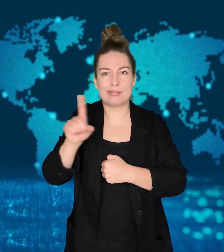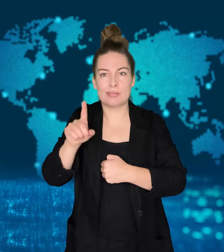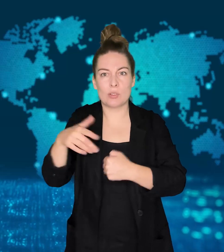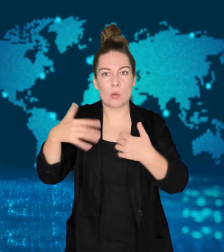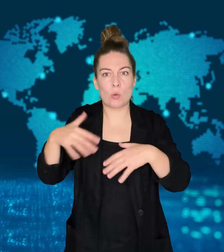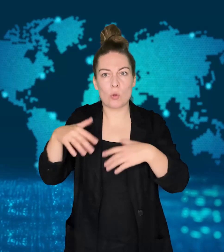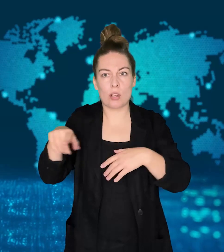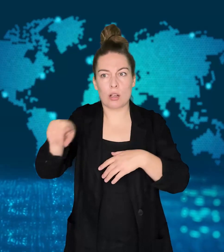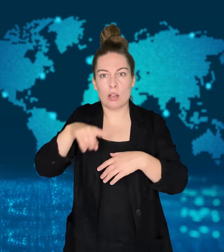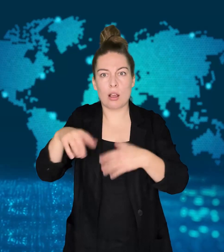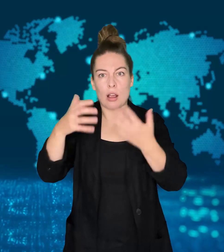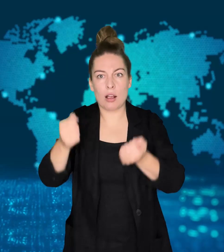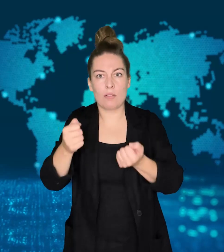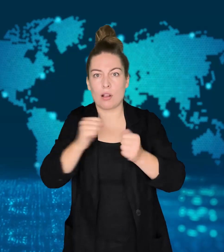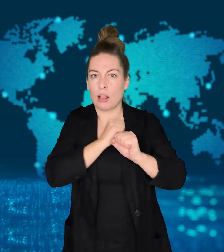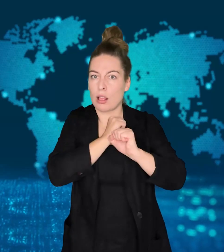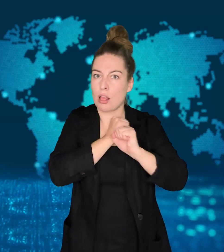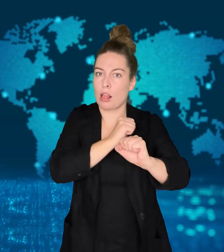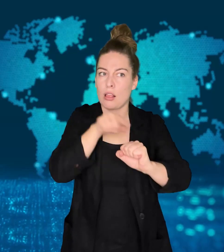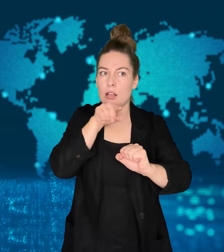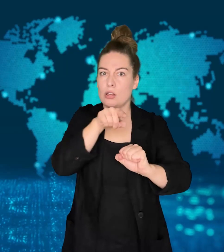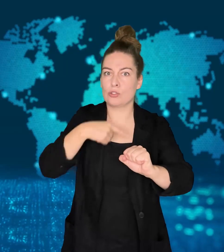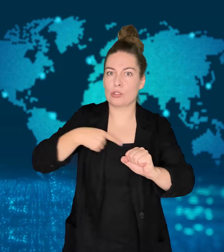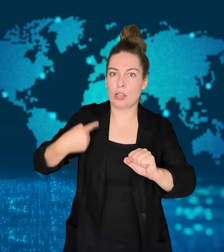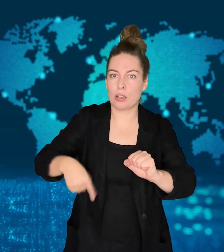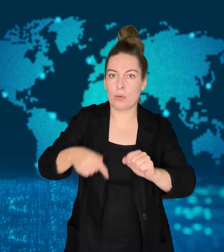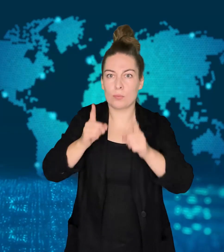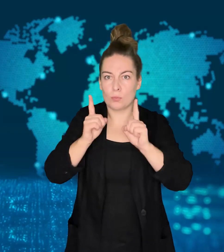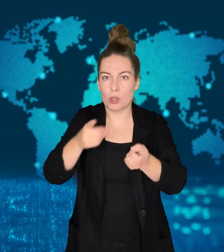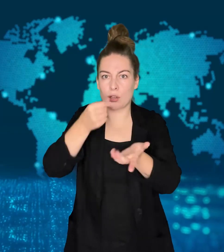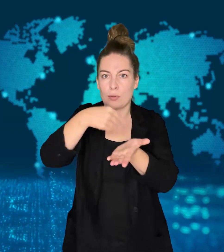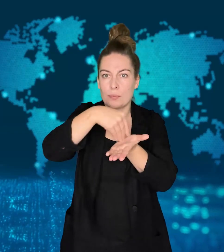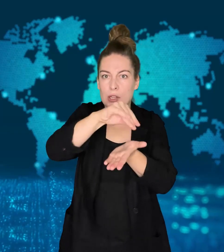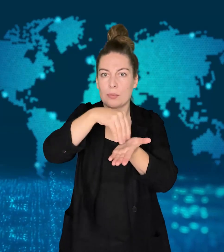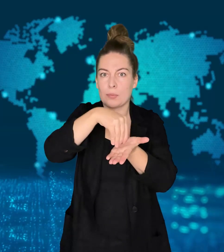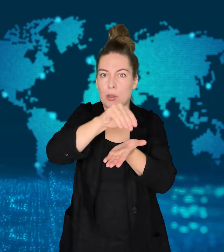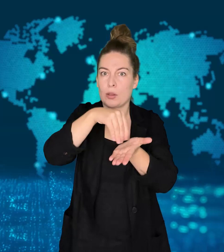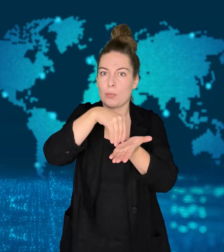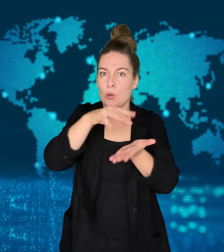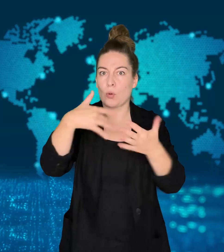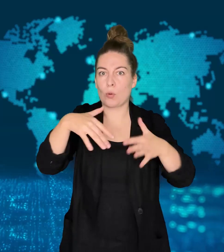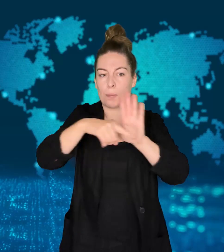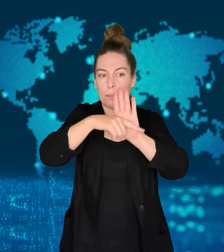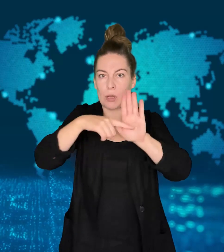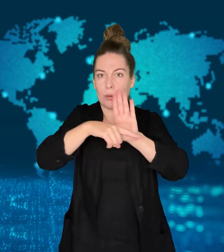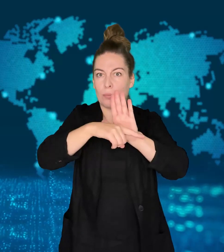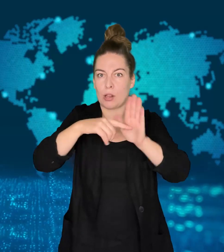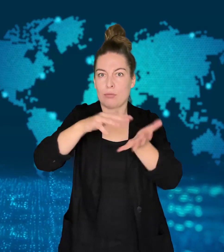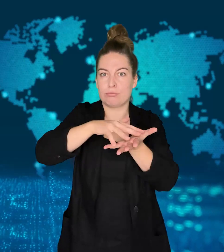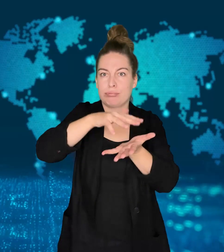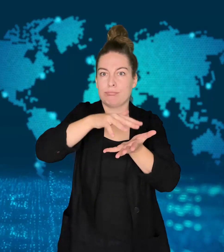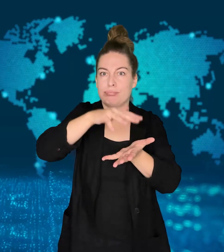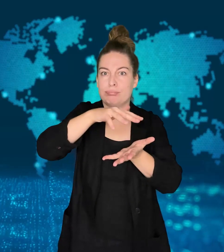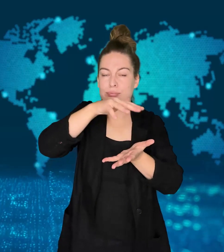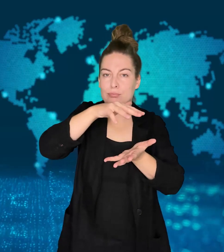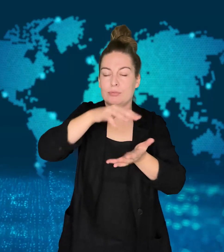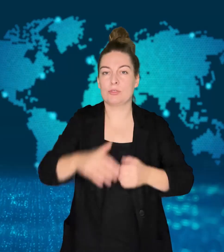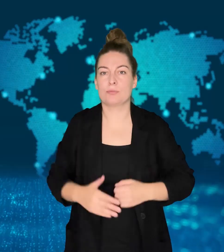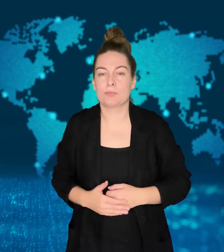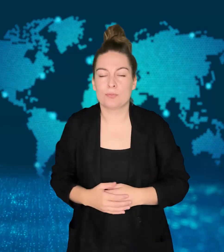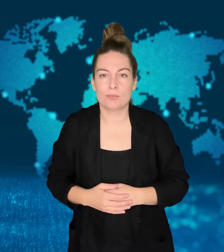Both China and Russia have come together in criticizing Israel